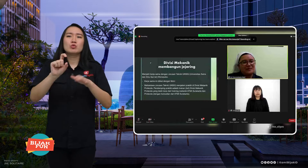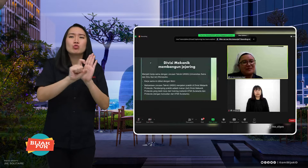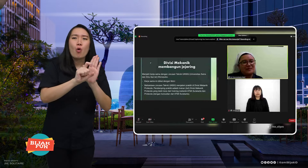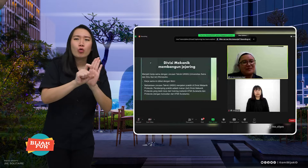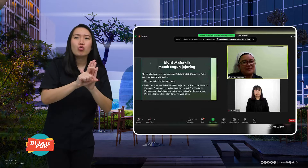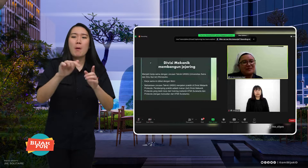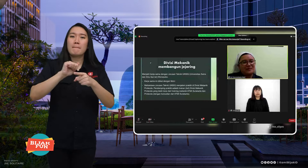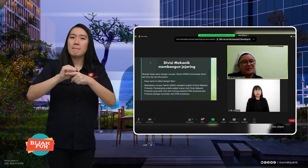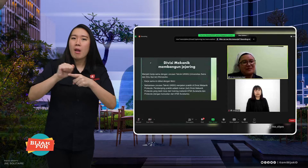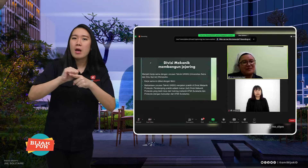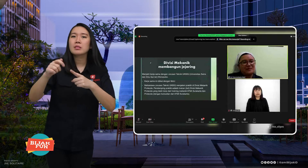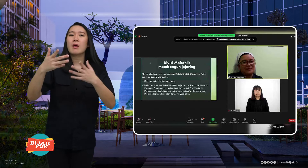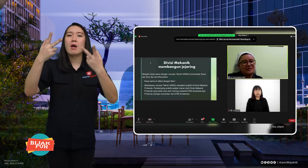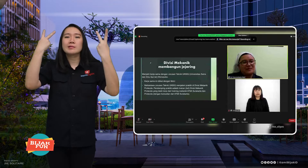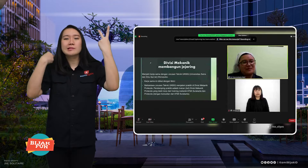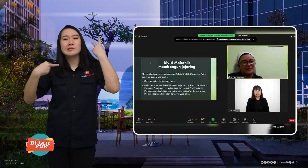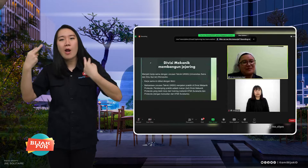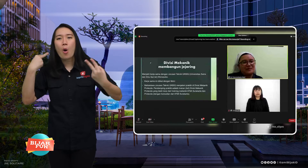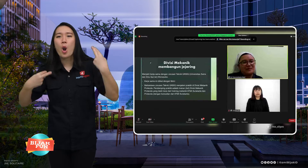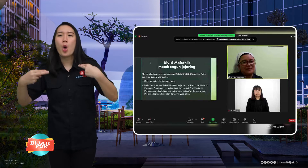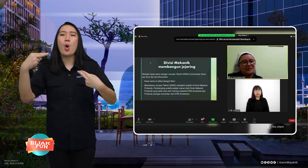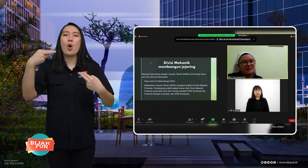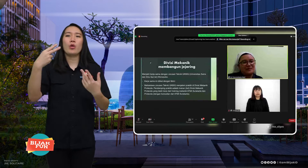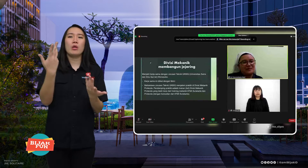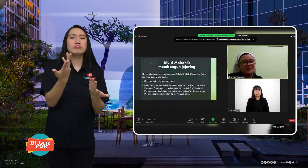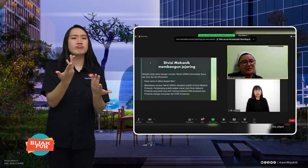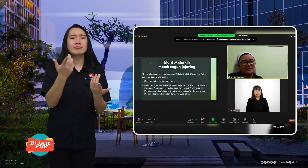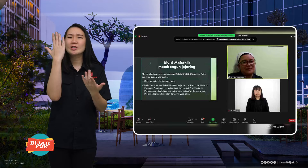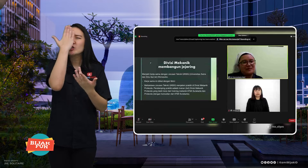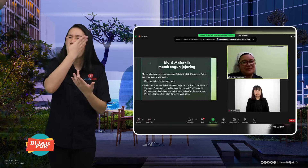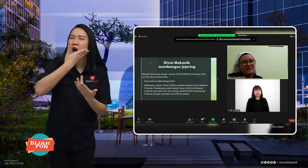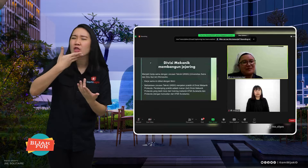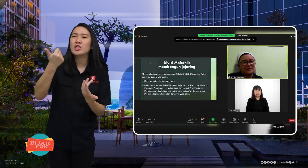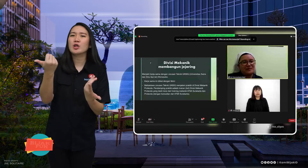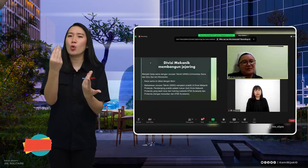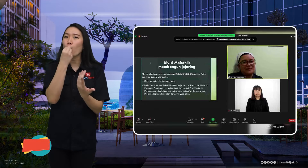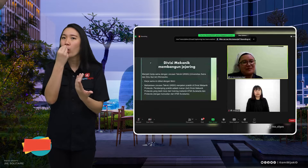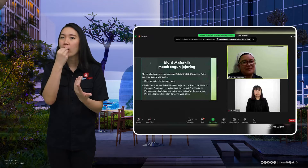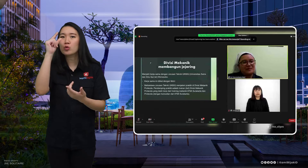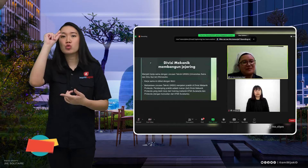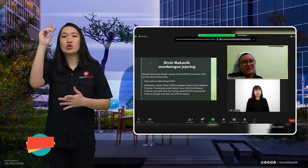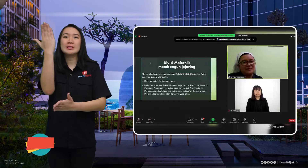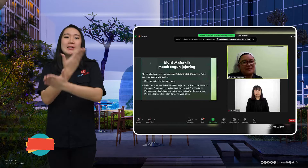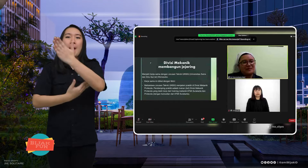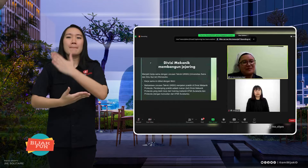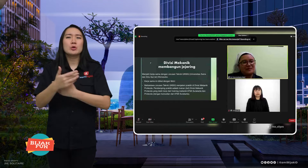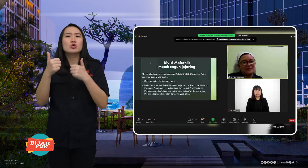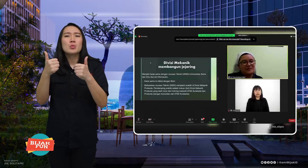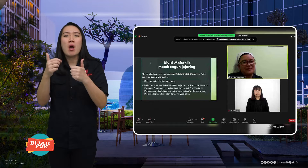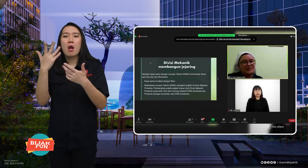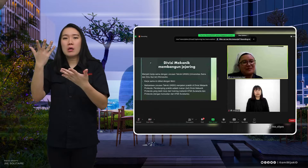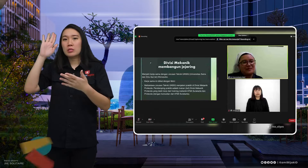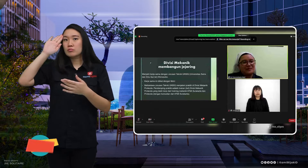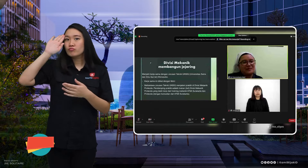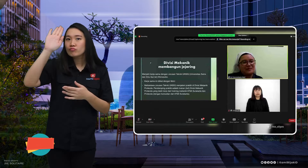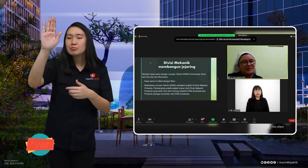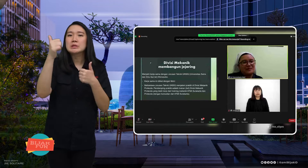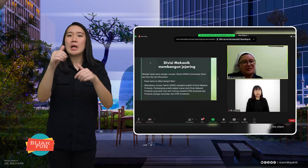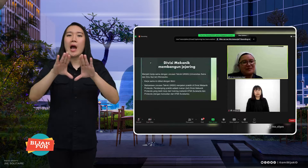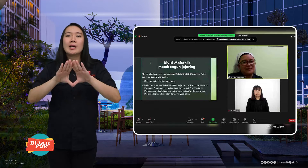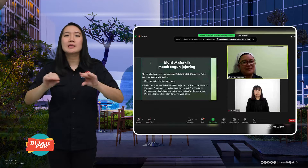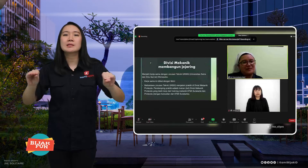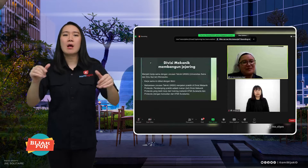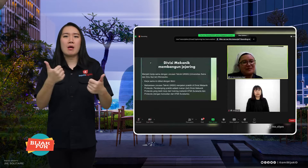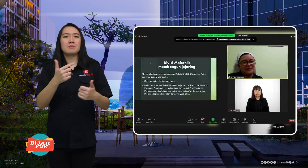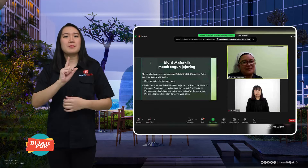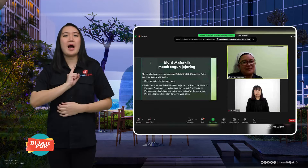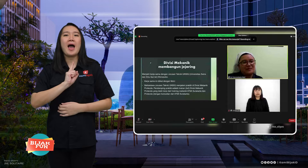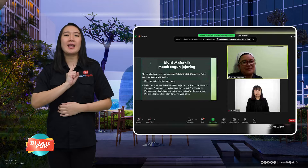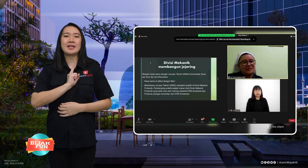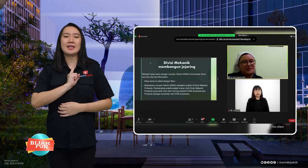For example, salon, beauty and culinary training for people with disabilities to work independently.